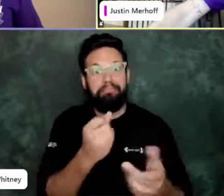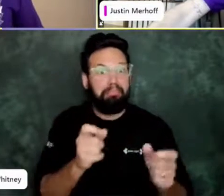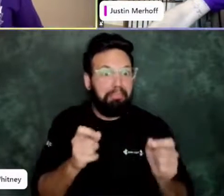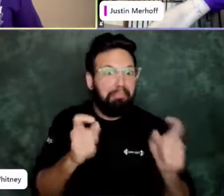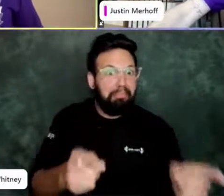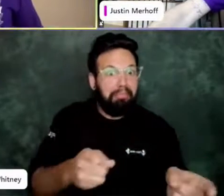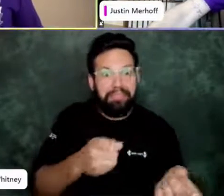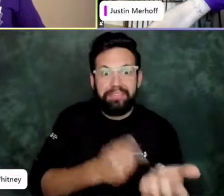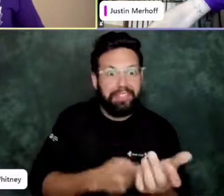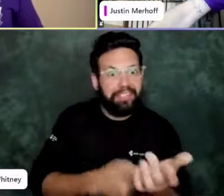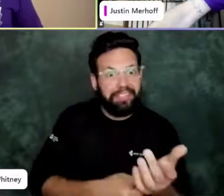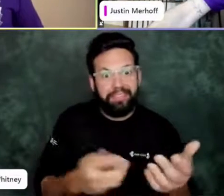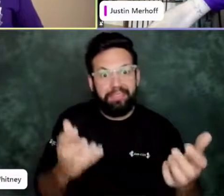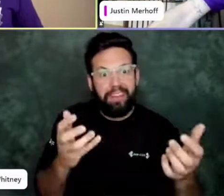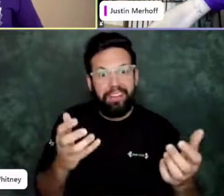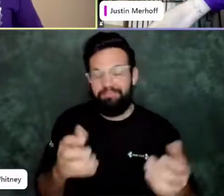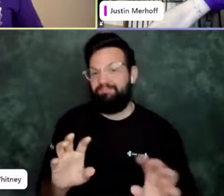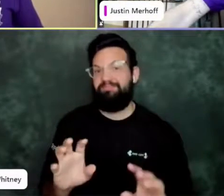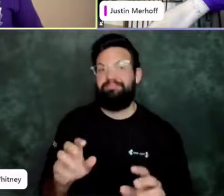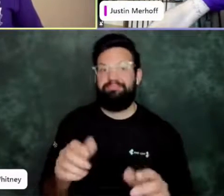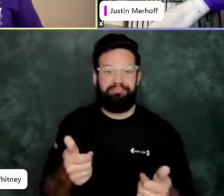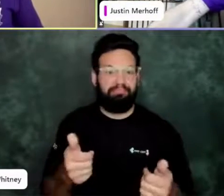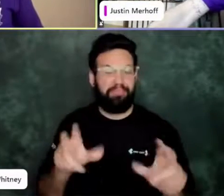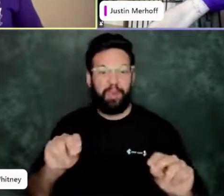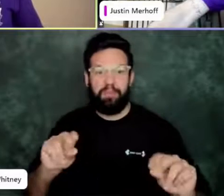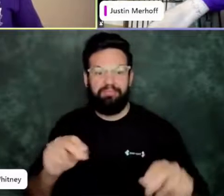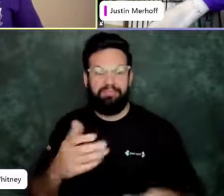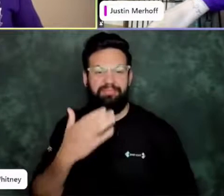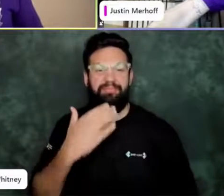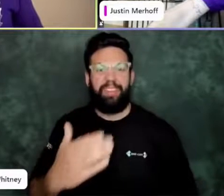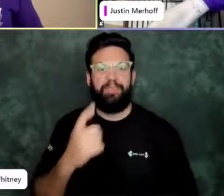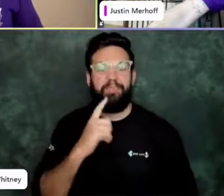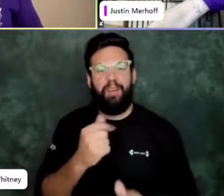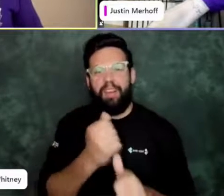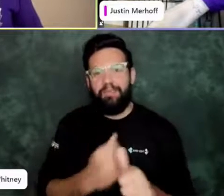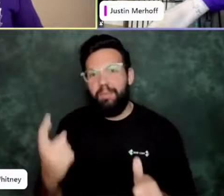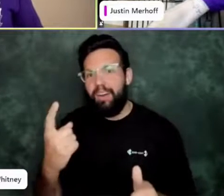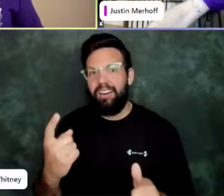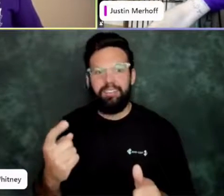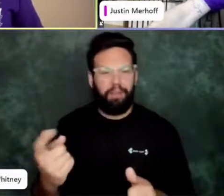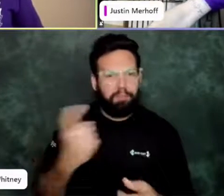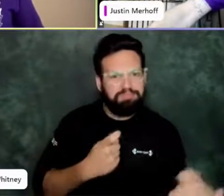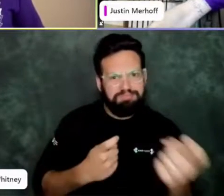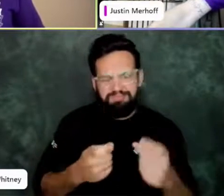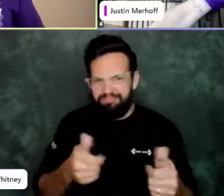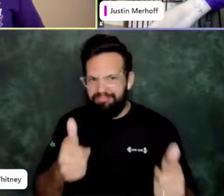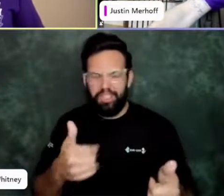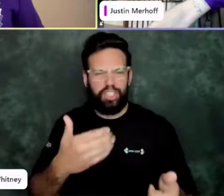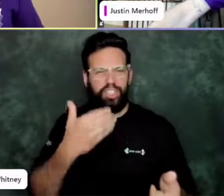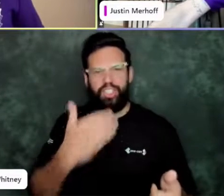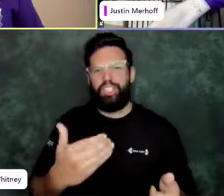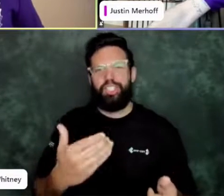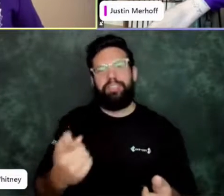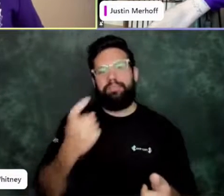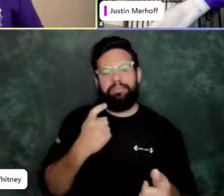No, just thanks to everybody for the awesome questions. It sounds like the API team I work with too